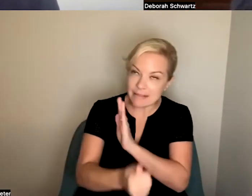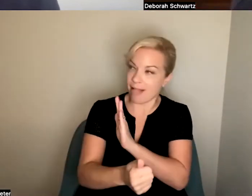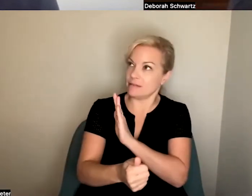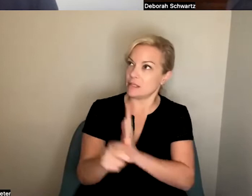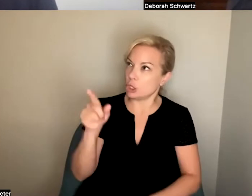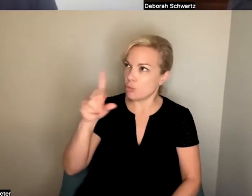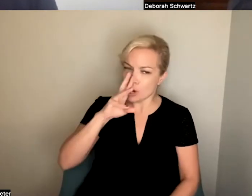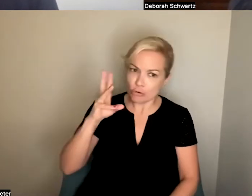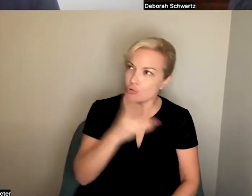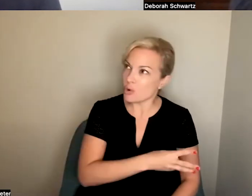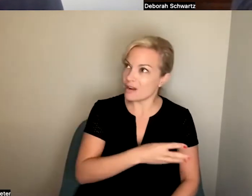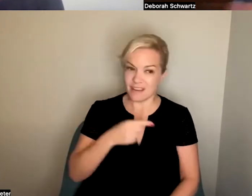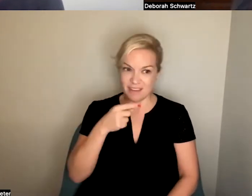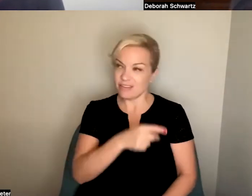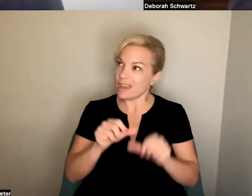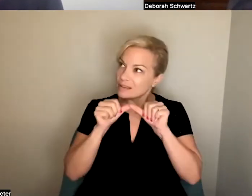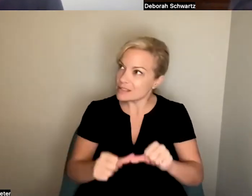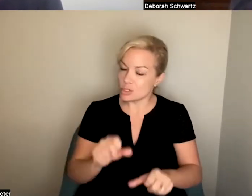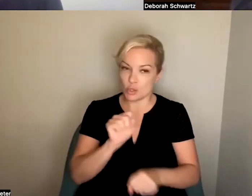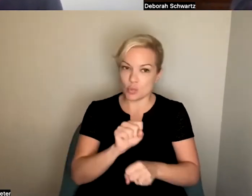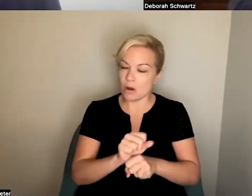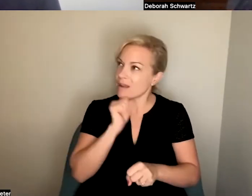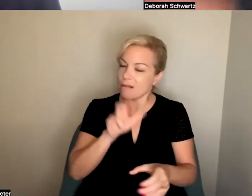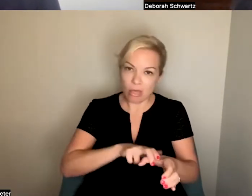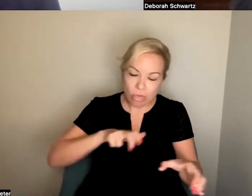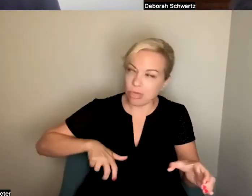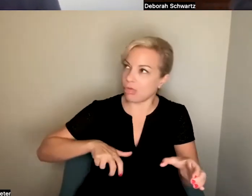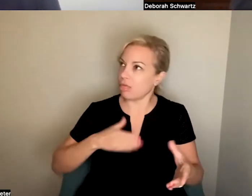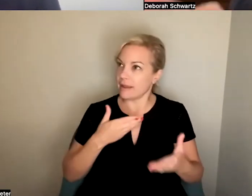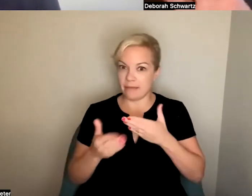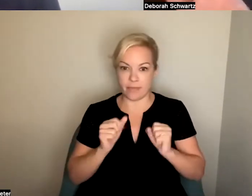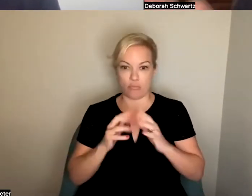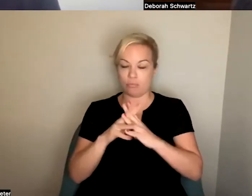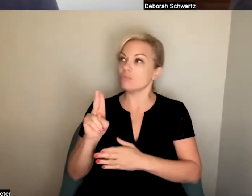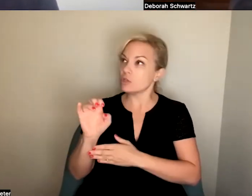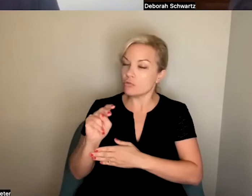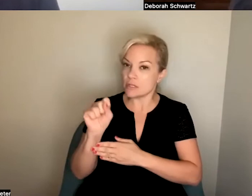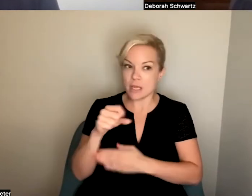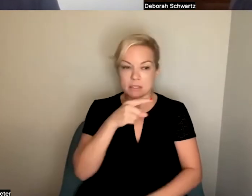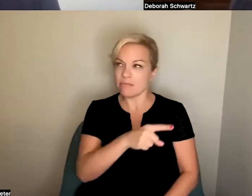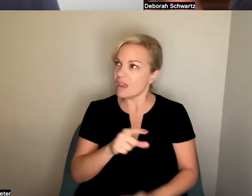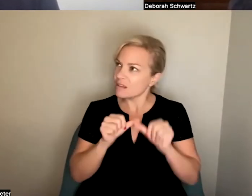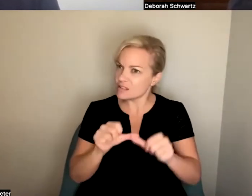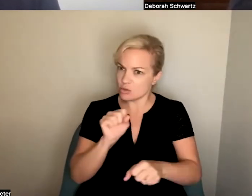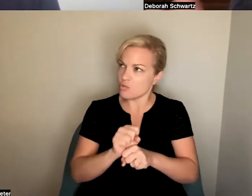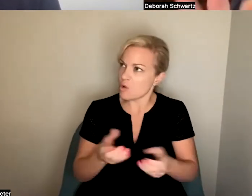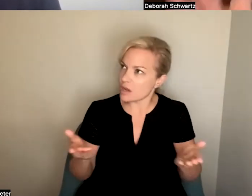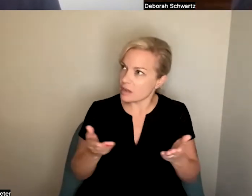they didn't leave after after the unionization process, they're still here you're not, you know,